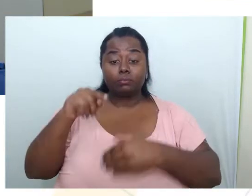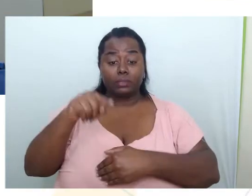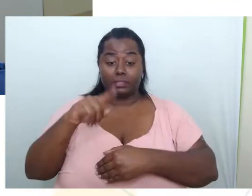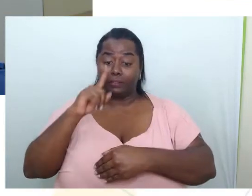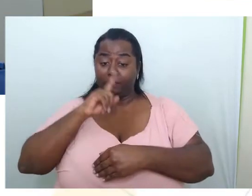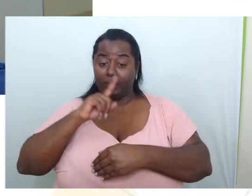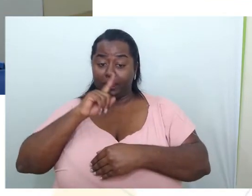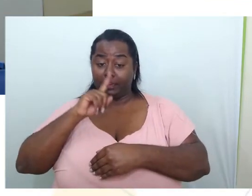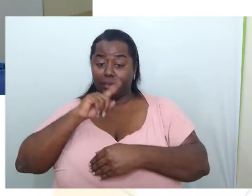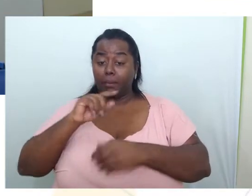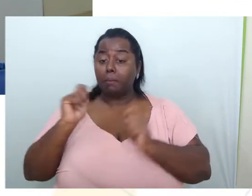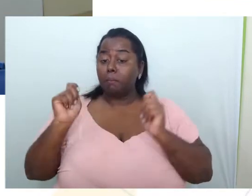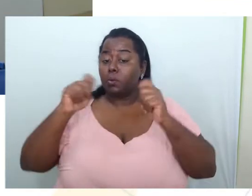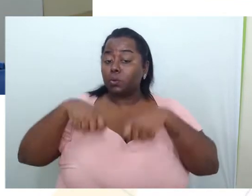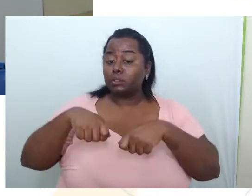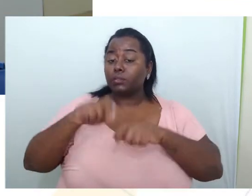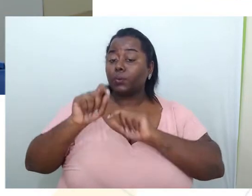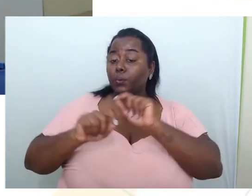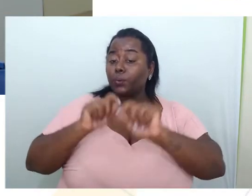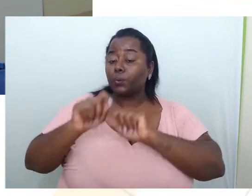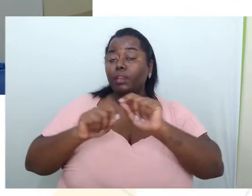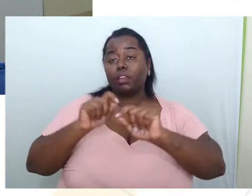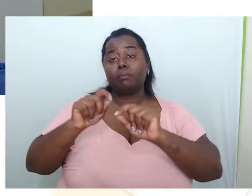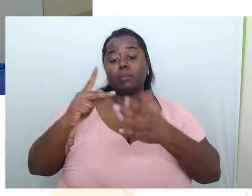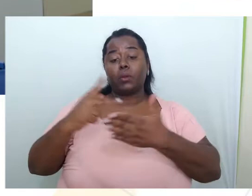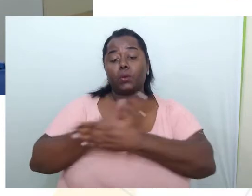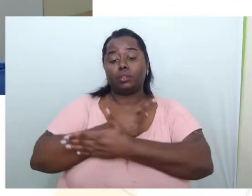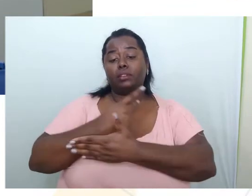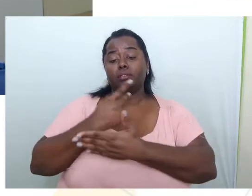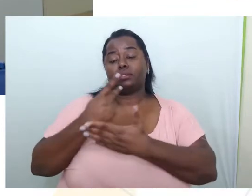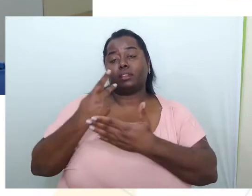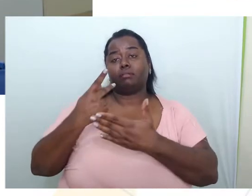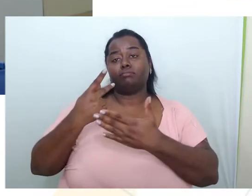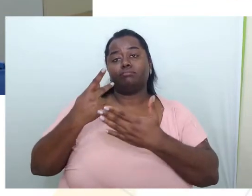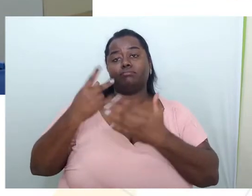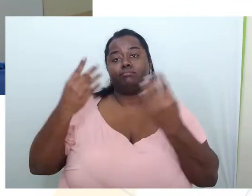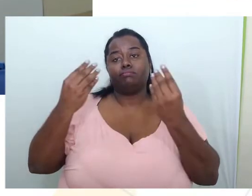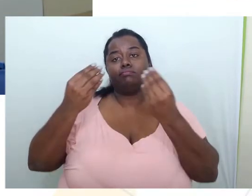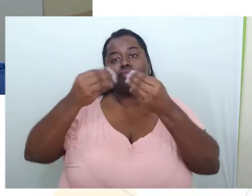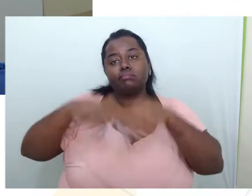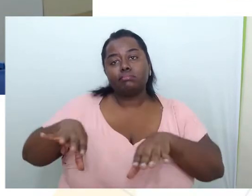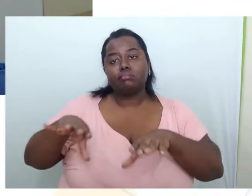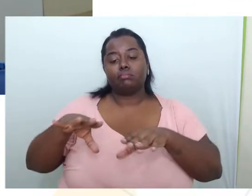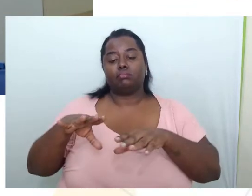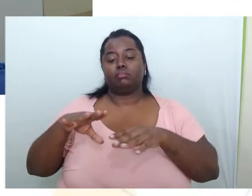arguable that below-par educational practices amount of failure